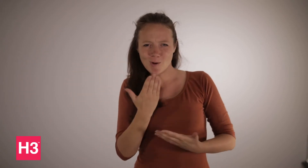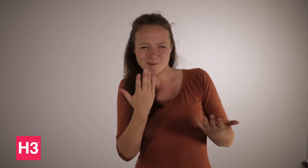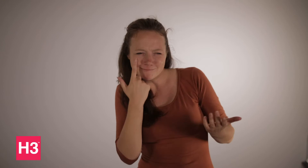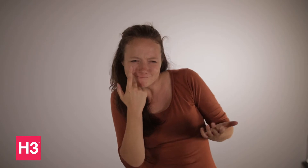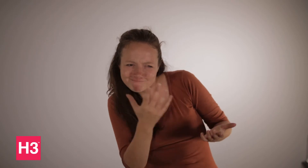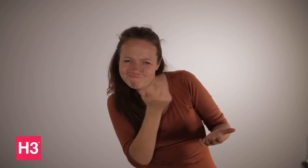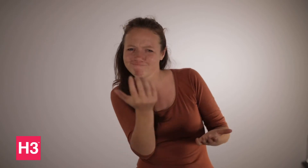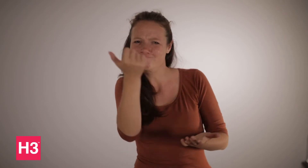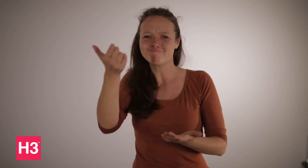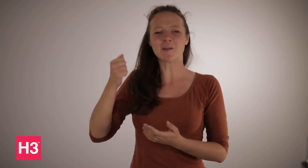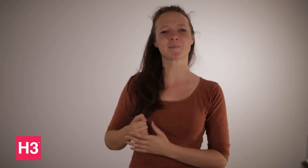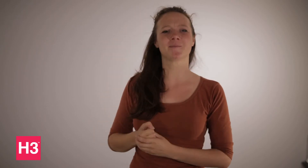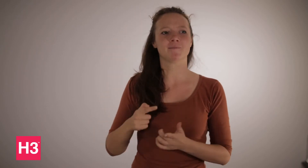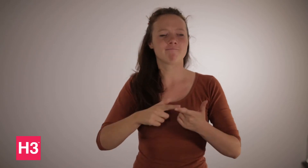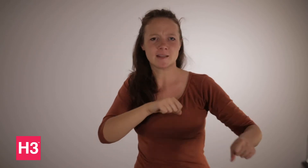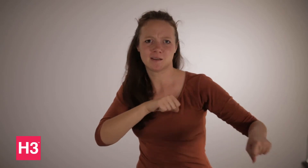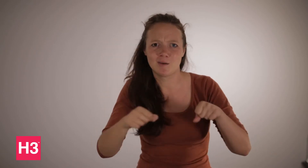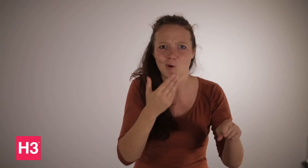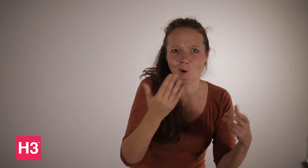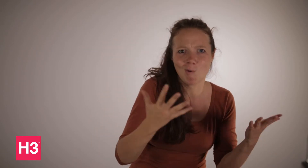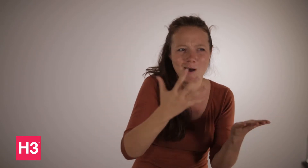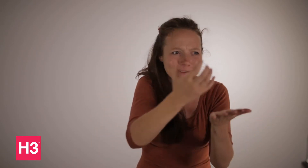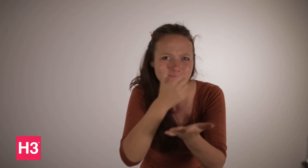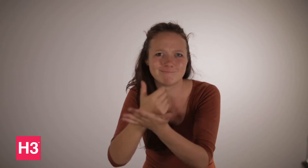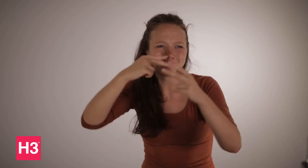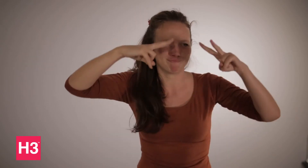including our other skills and abilities. Being Deaf is normal in Deaflympics.